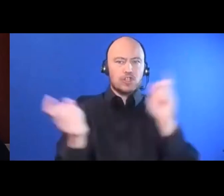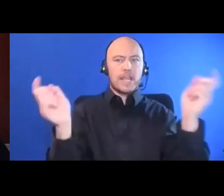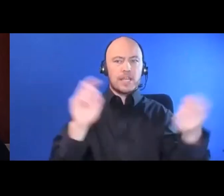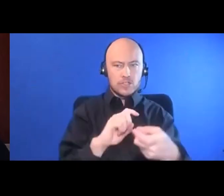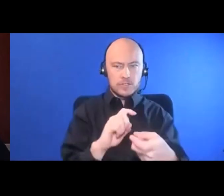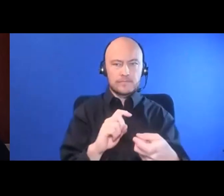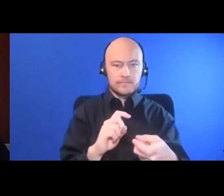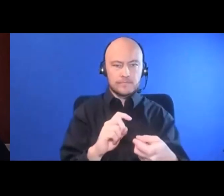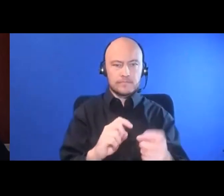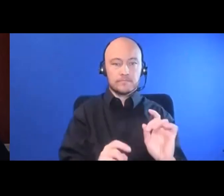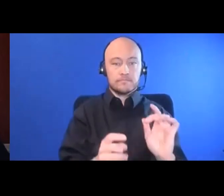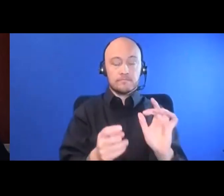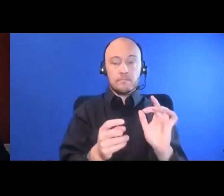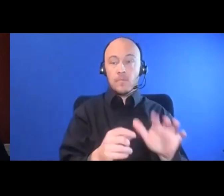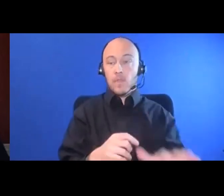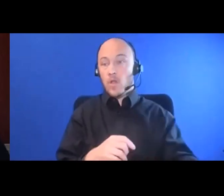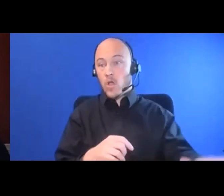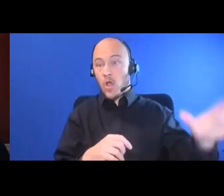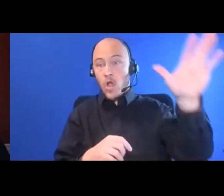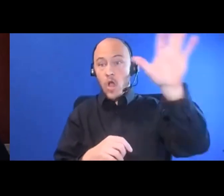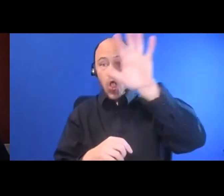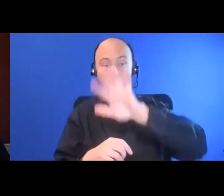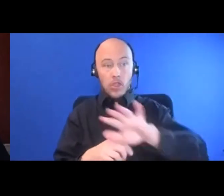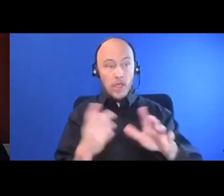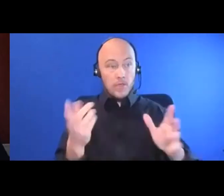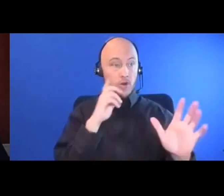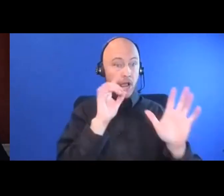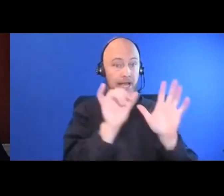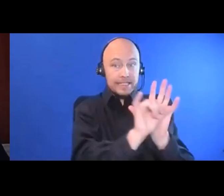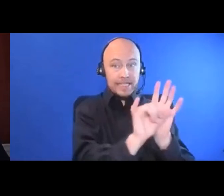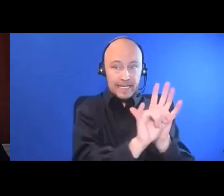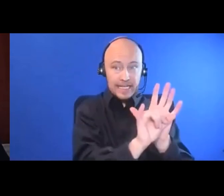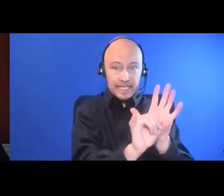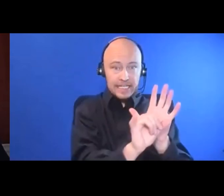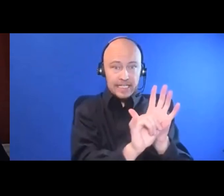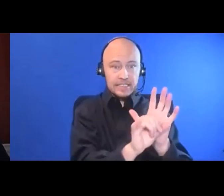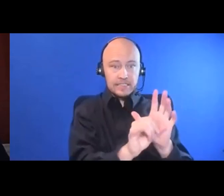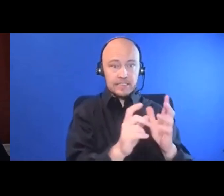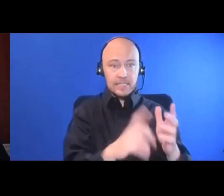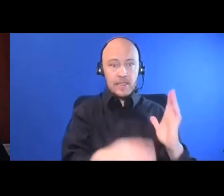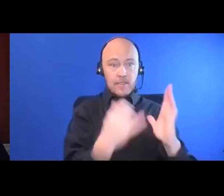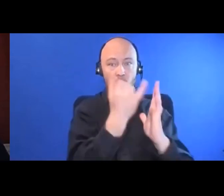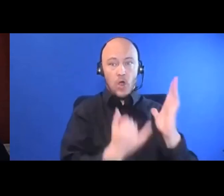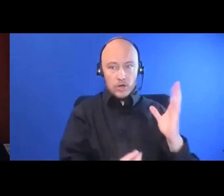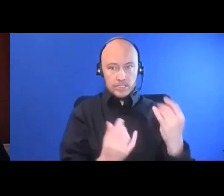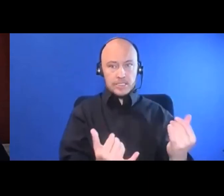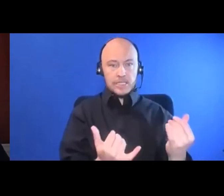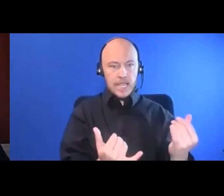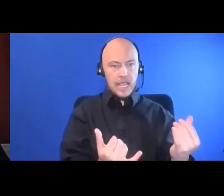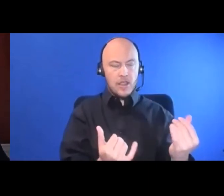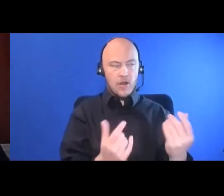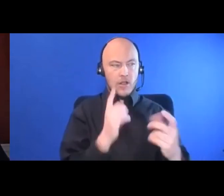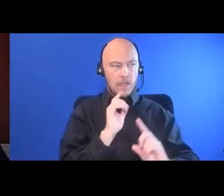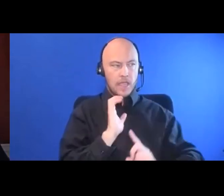Virtually every other marginalized identities embraced in the arts today, and I agree that we need more people of color